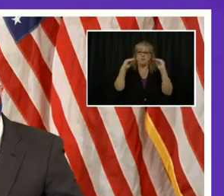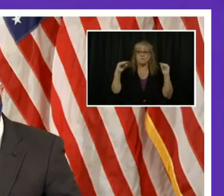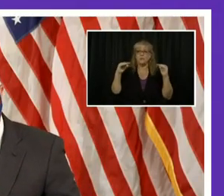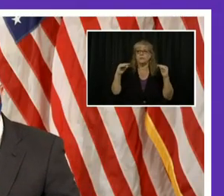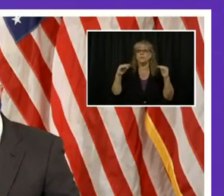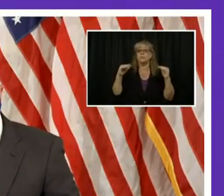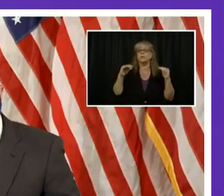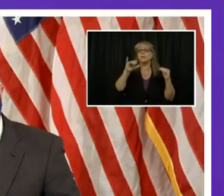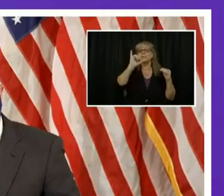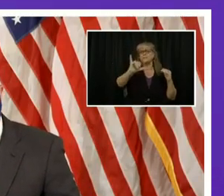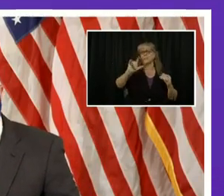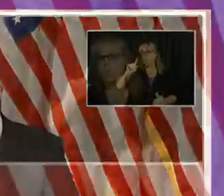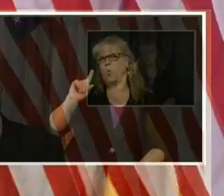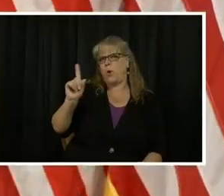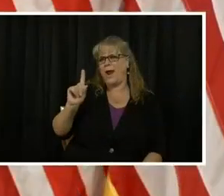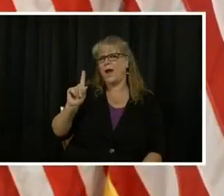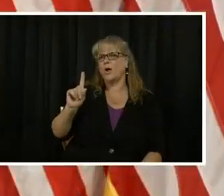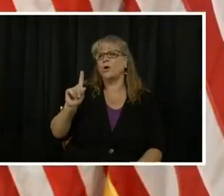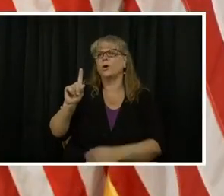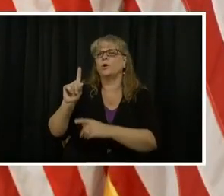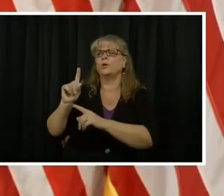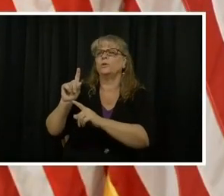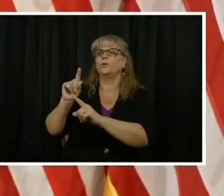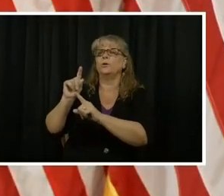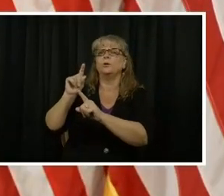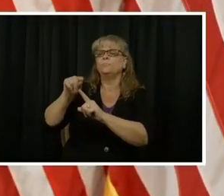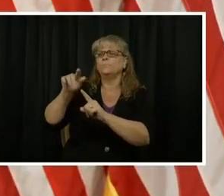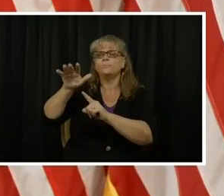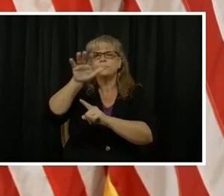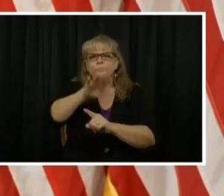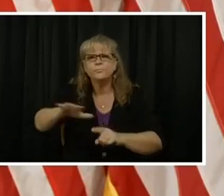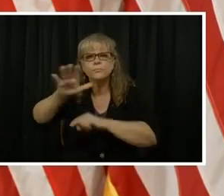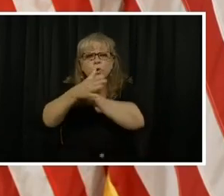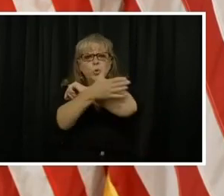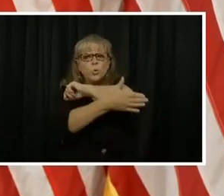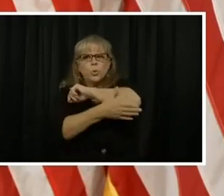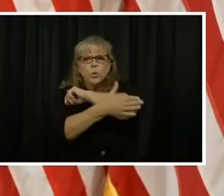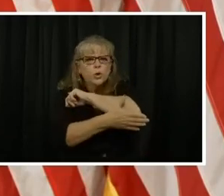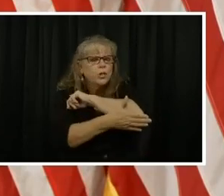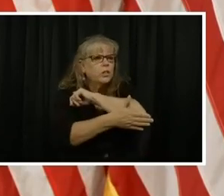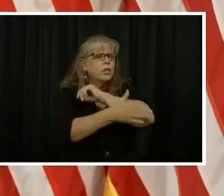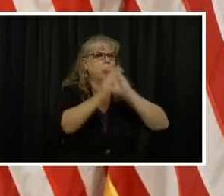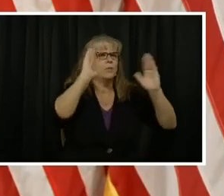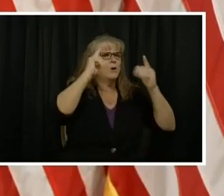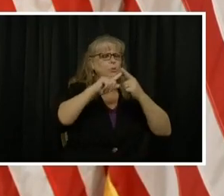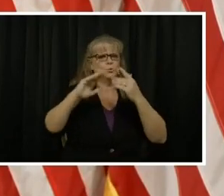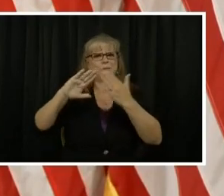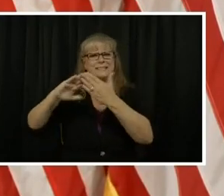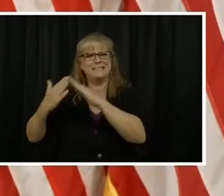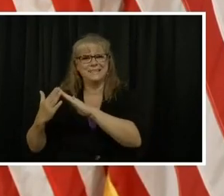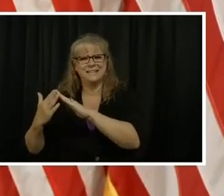HE IS ACCOMPANIED BY AURORA'S MAYOR, MAYOR MICHAEL HANCOCK,